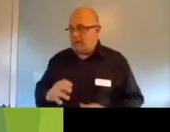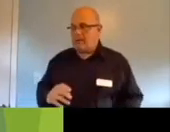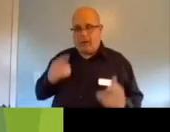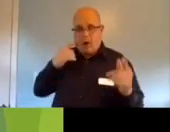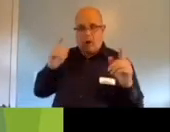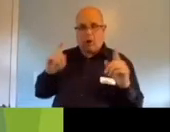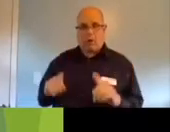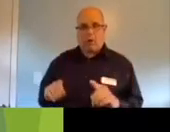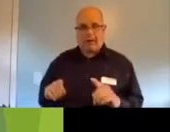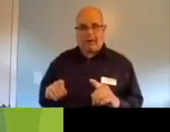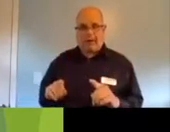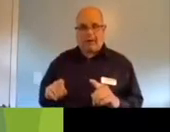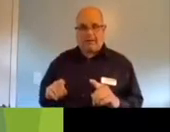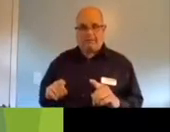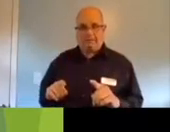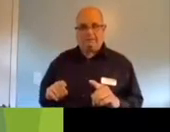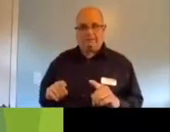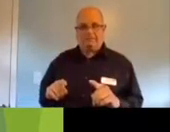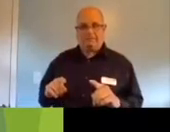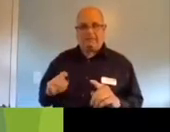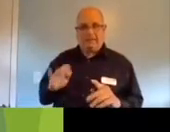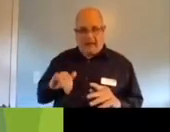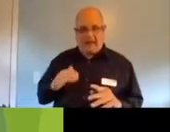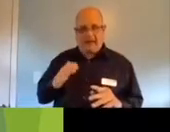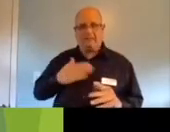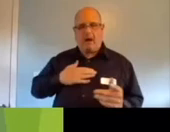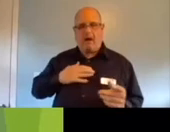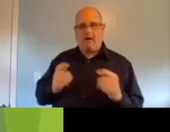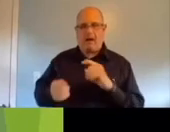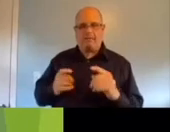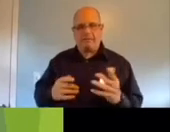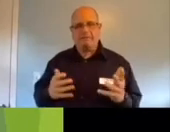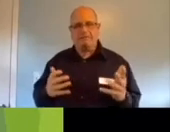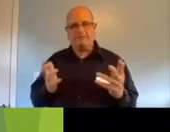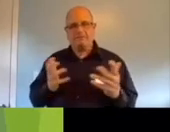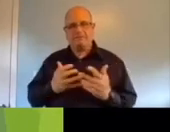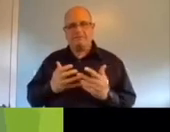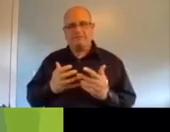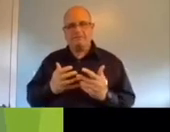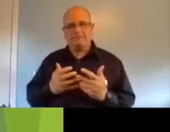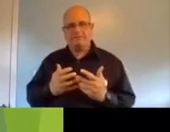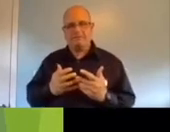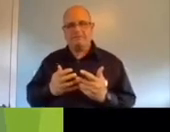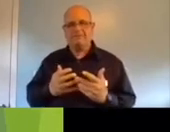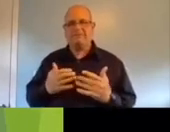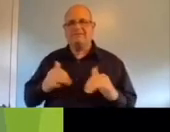the beginning as an accommodation may change, it's not sets in stone.